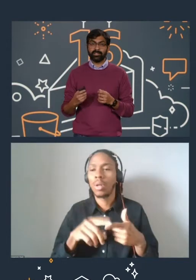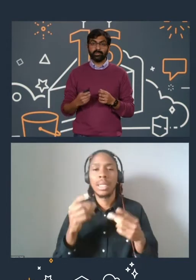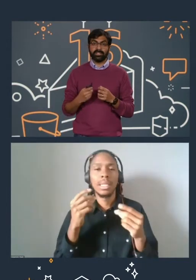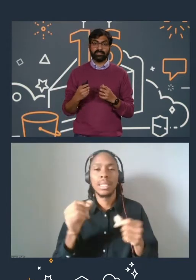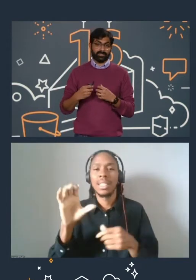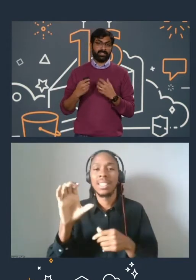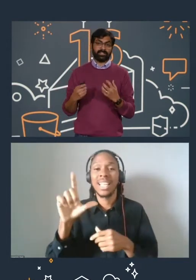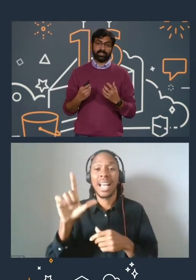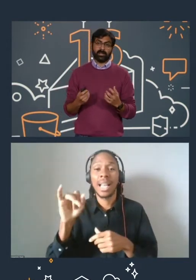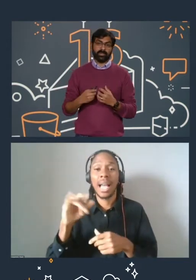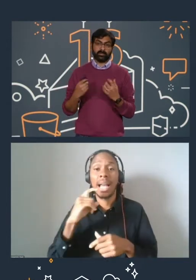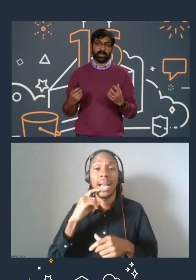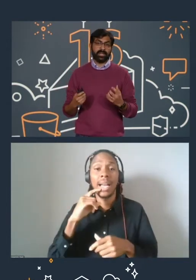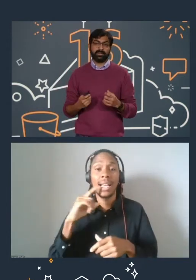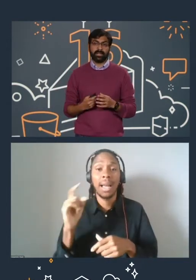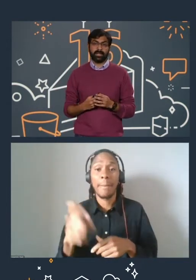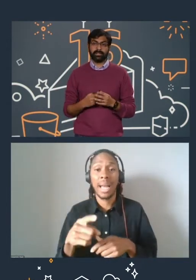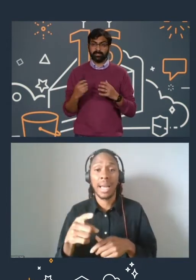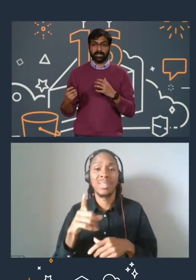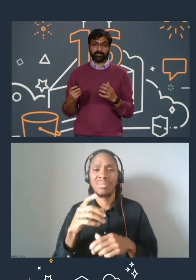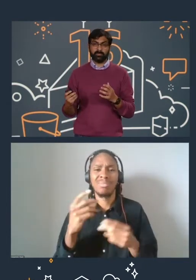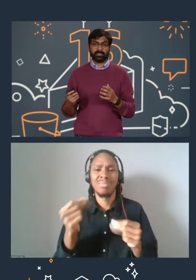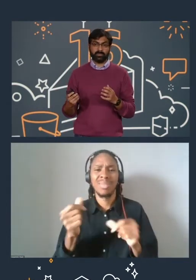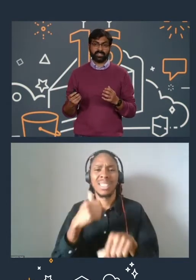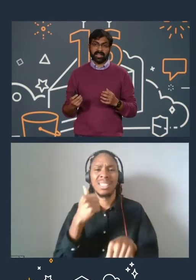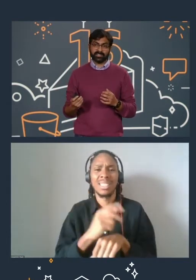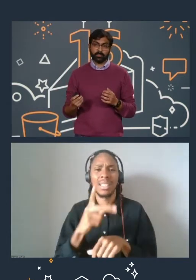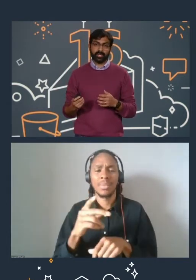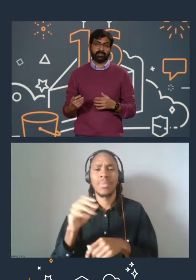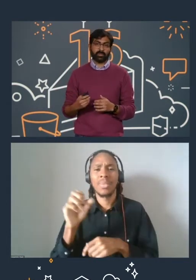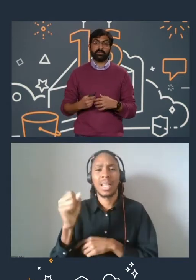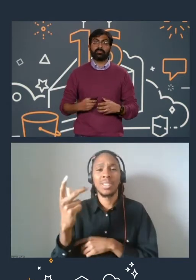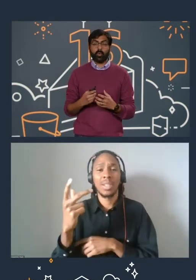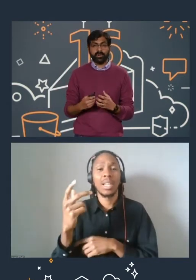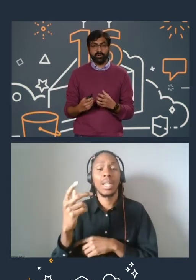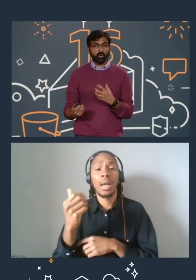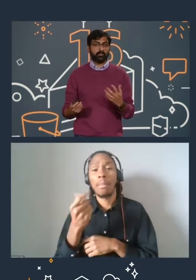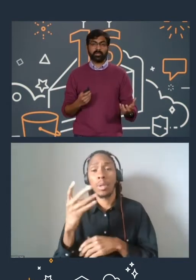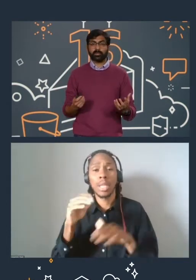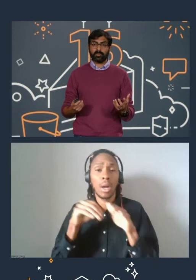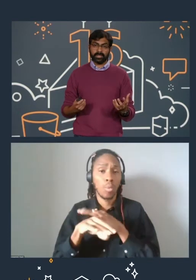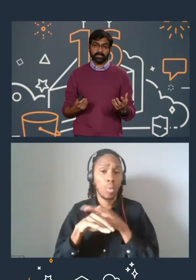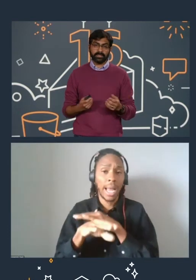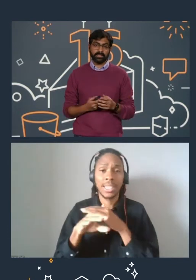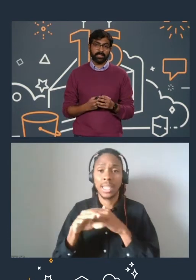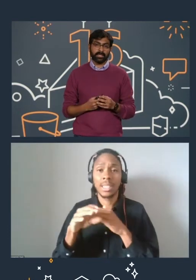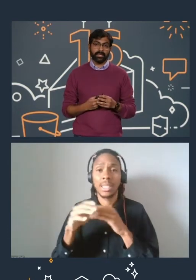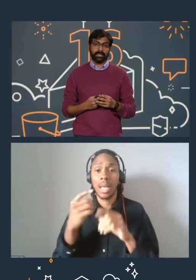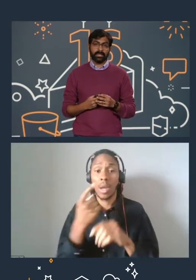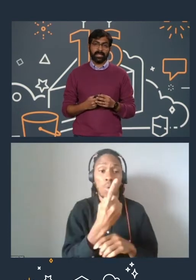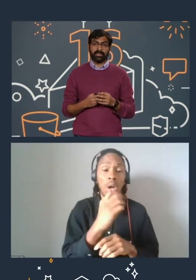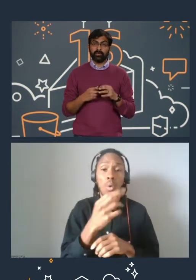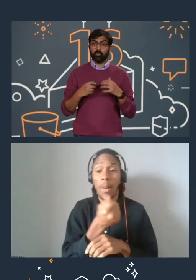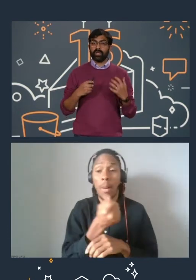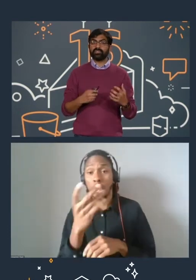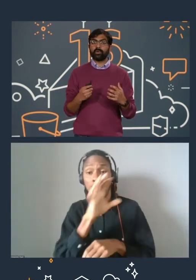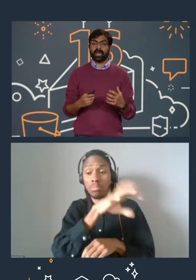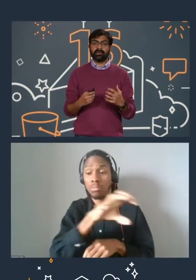you can get set up and create a S3 multi-region access point in front of one or multiple buckets. And then once you have